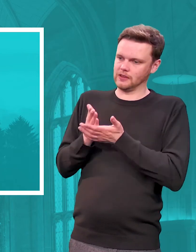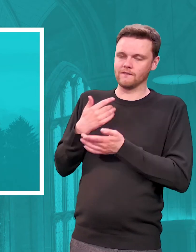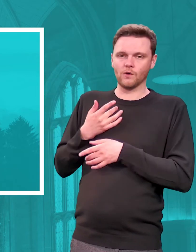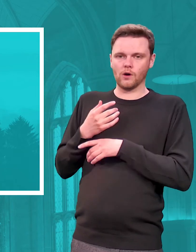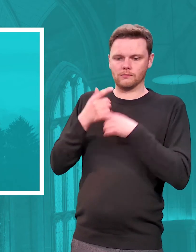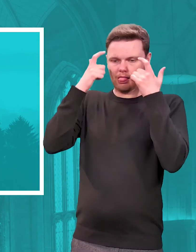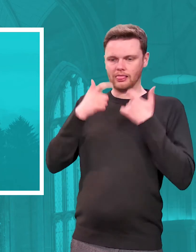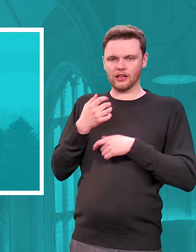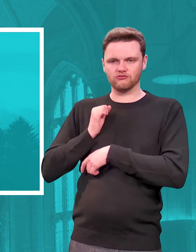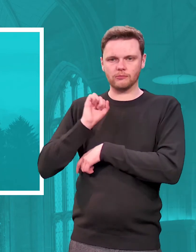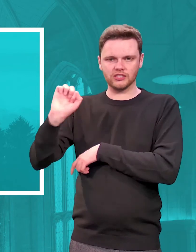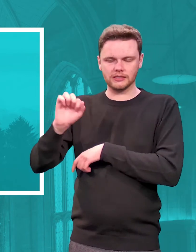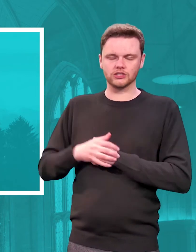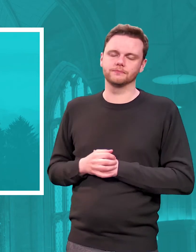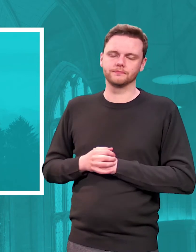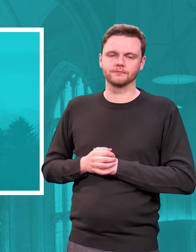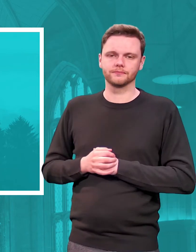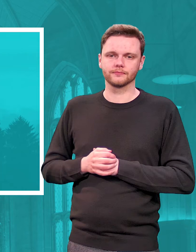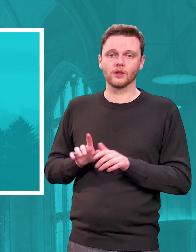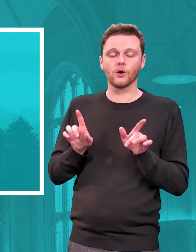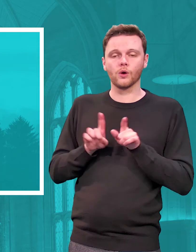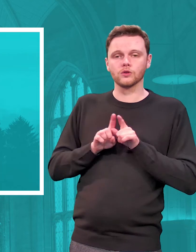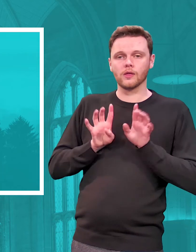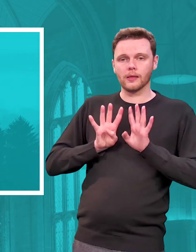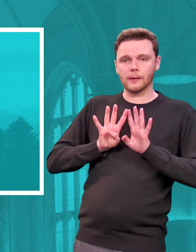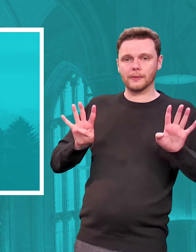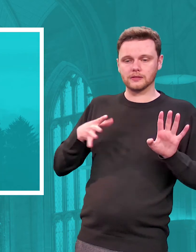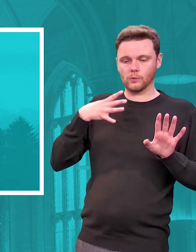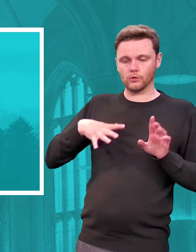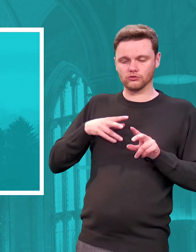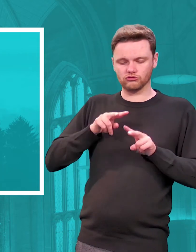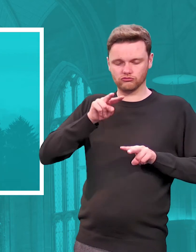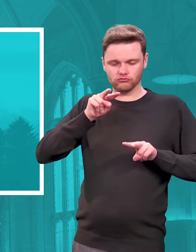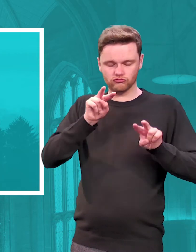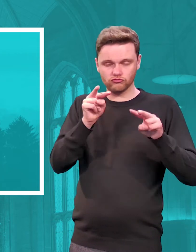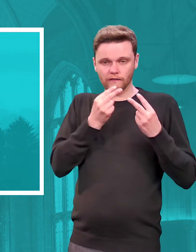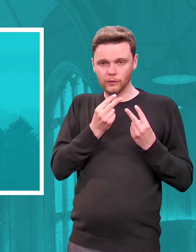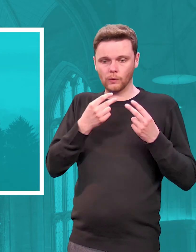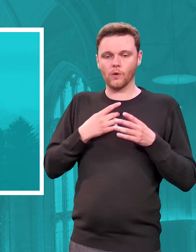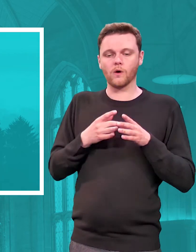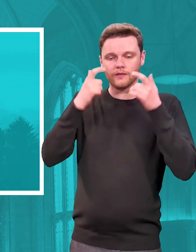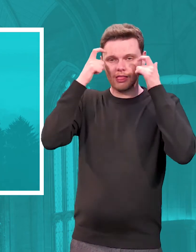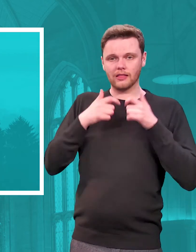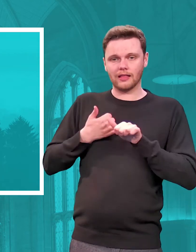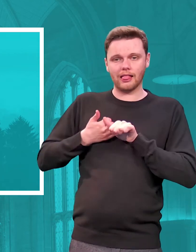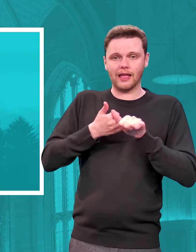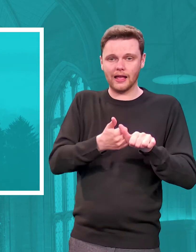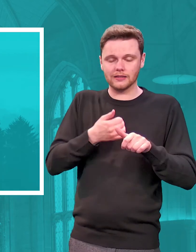Notwithstanding this, the Committee undertakes to conduct a review of the Legal Aid in Disciplinary Proceedings Regulations